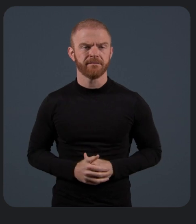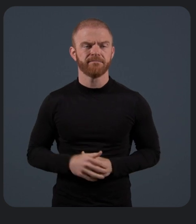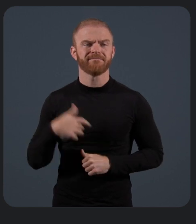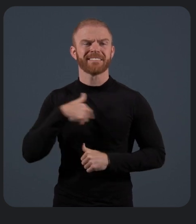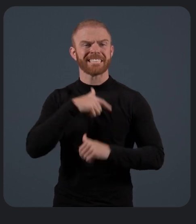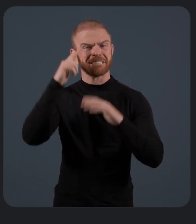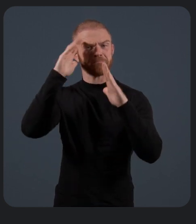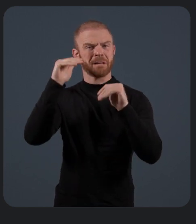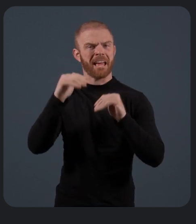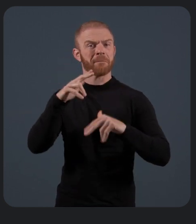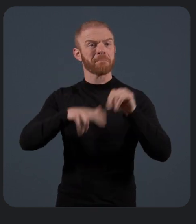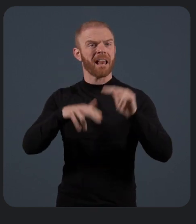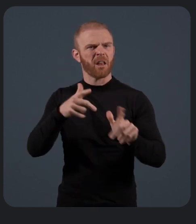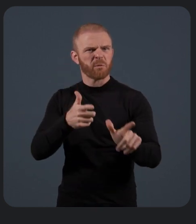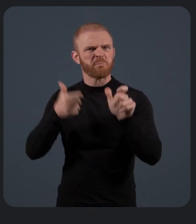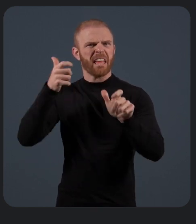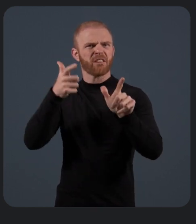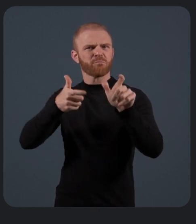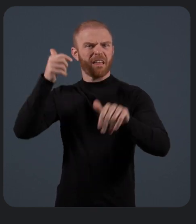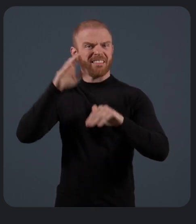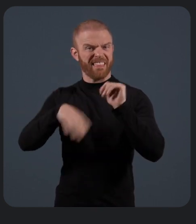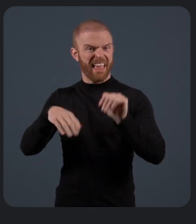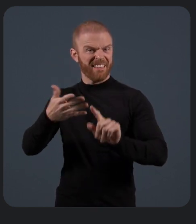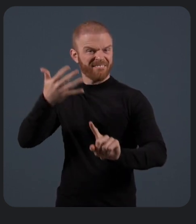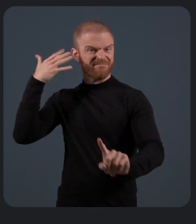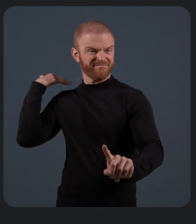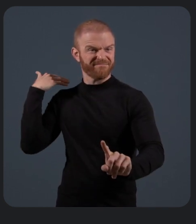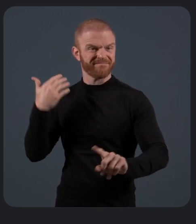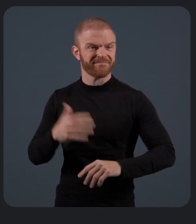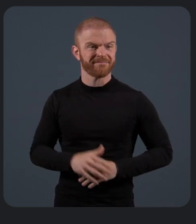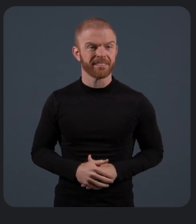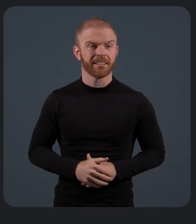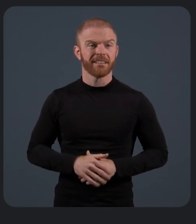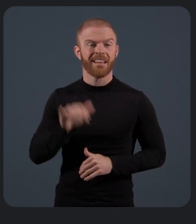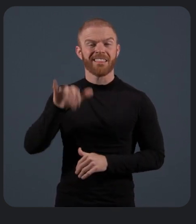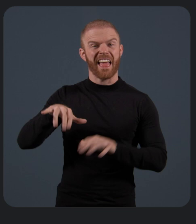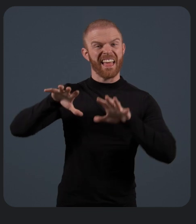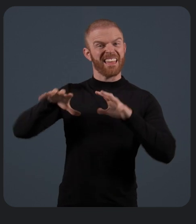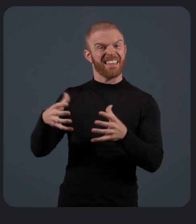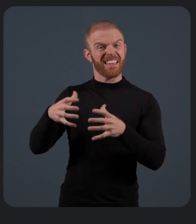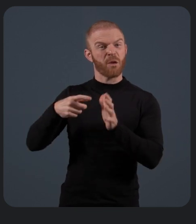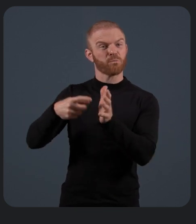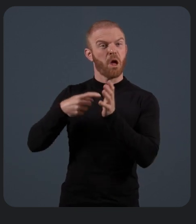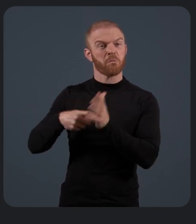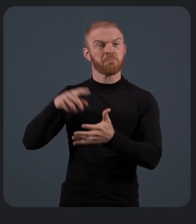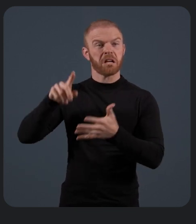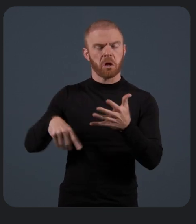And we're expected to build quicker than ever. It's a set of requirements that would